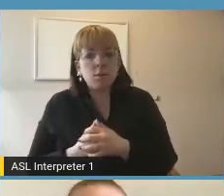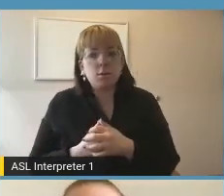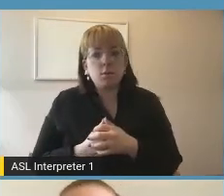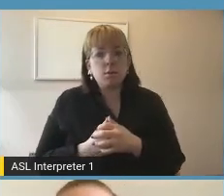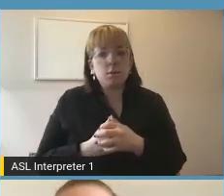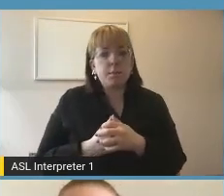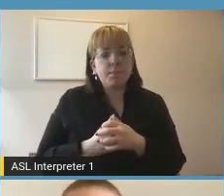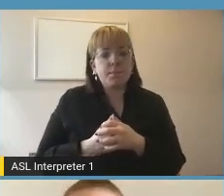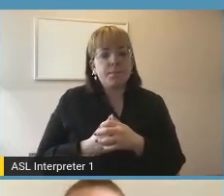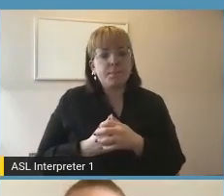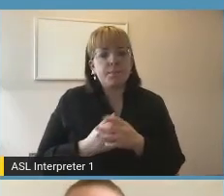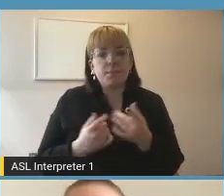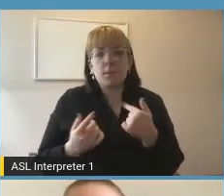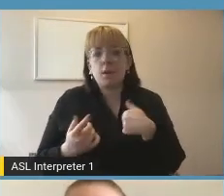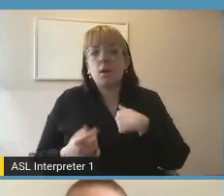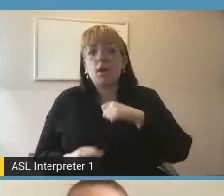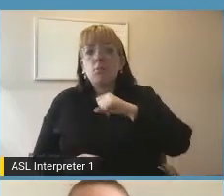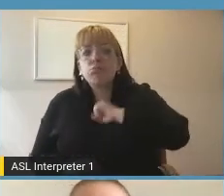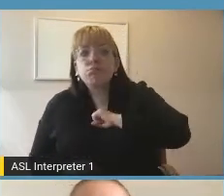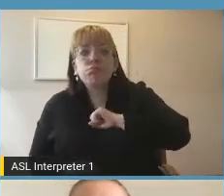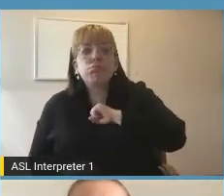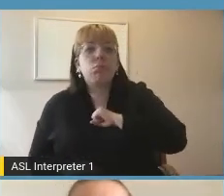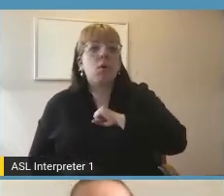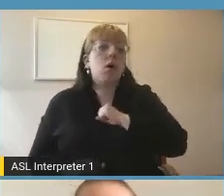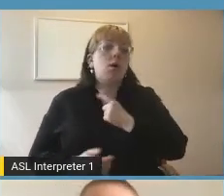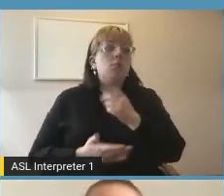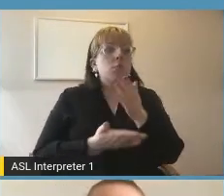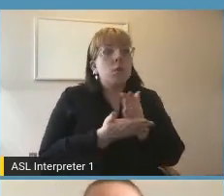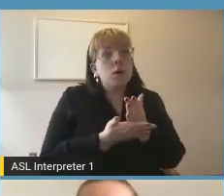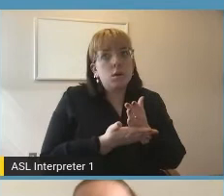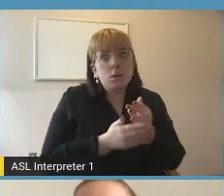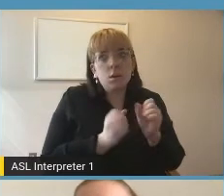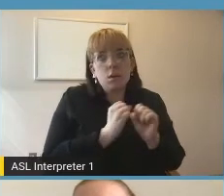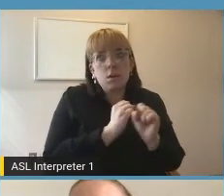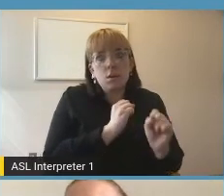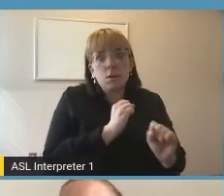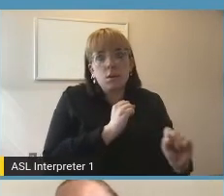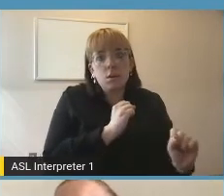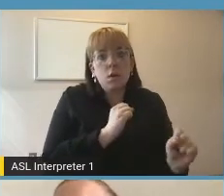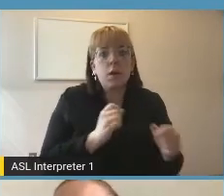coughs, long pauses, et cetera. So we are going through and we are doing -- to go back